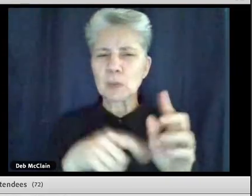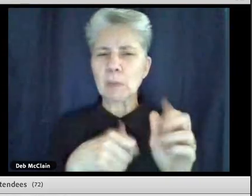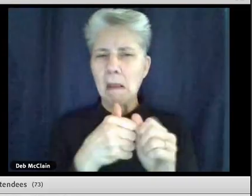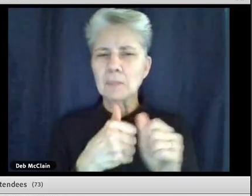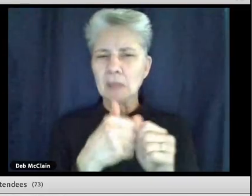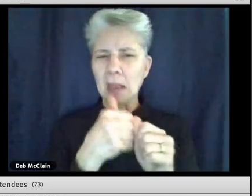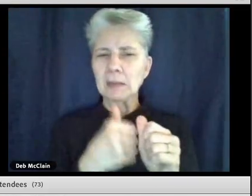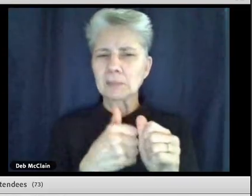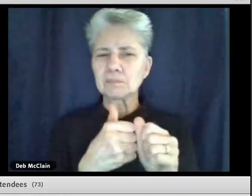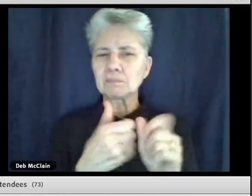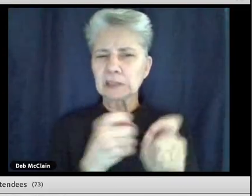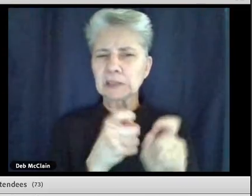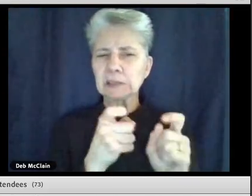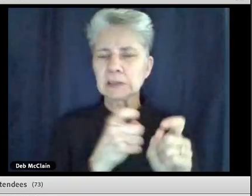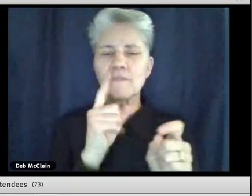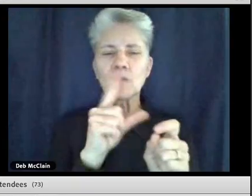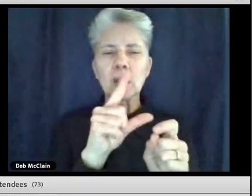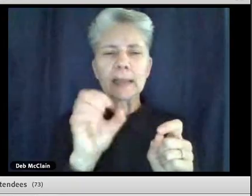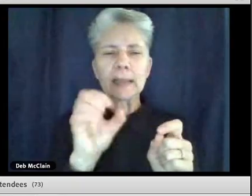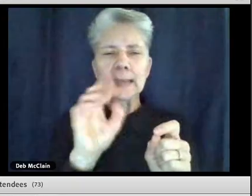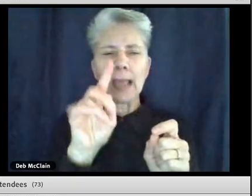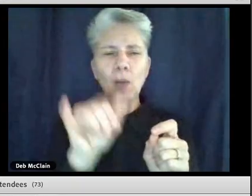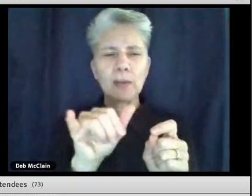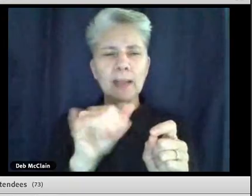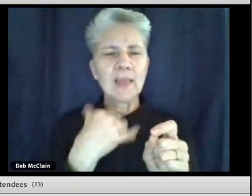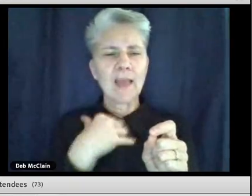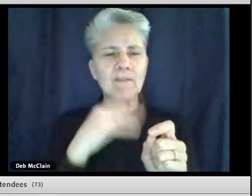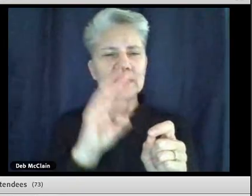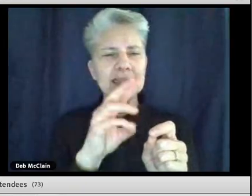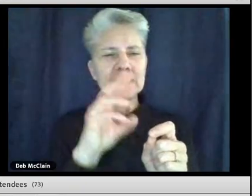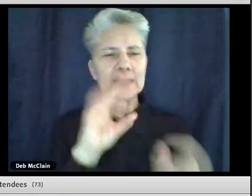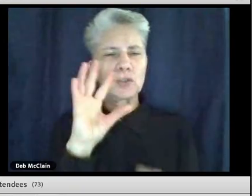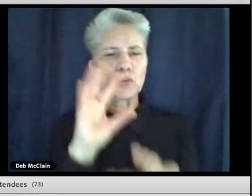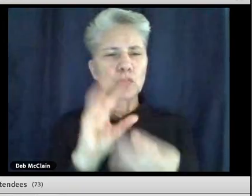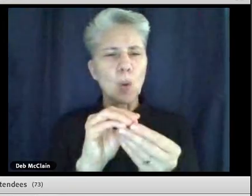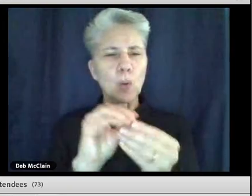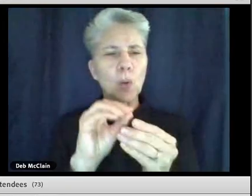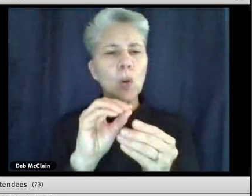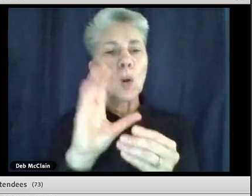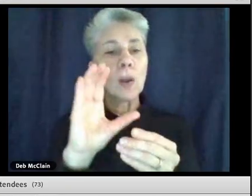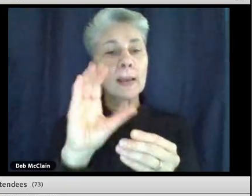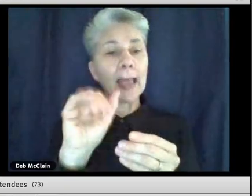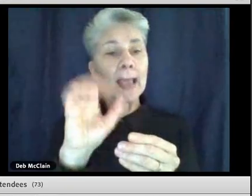and so if you see for Lee County, got 66 total cases. Sixty-one are residents.